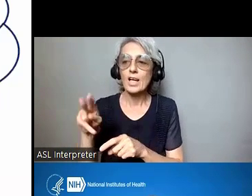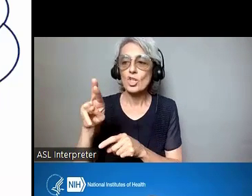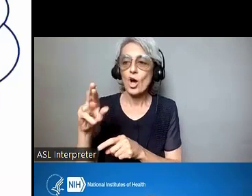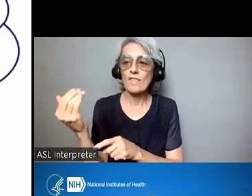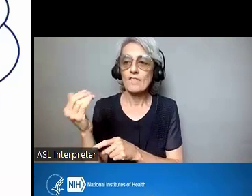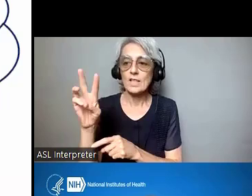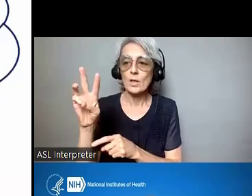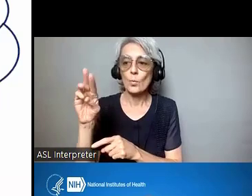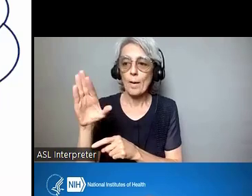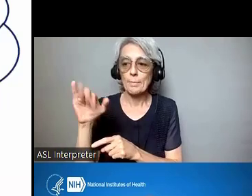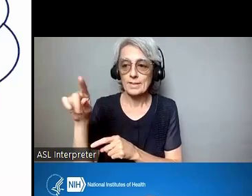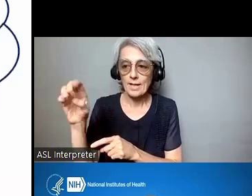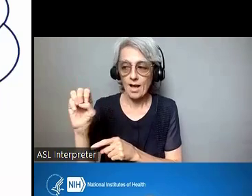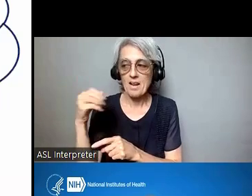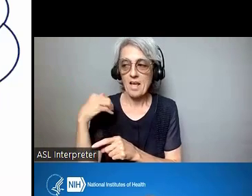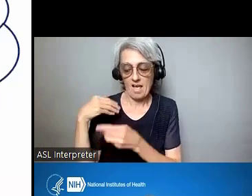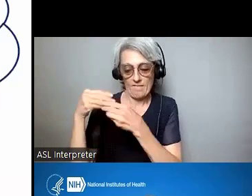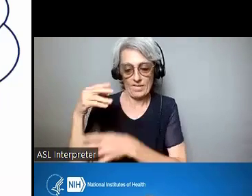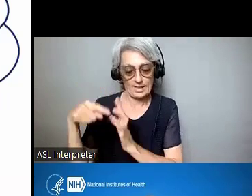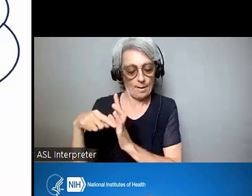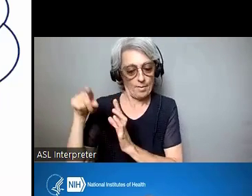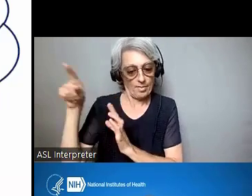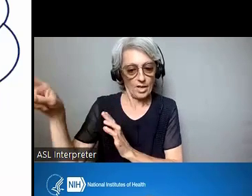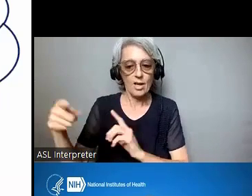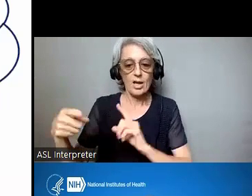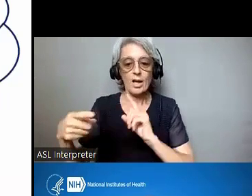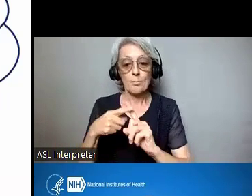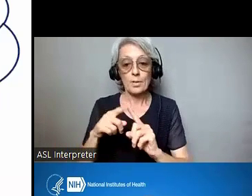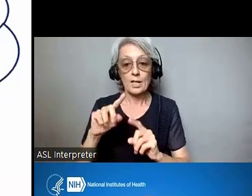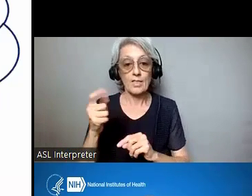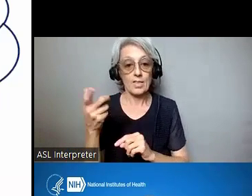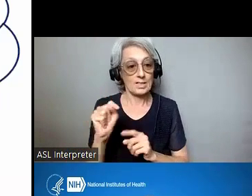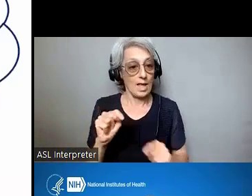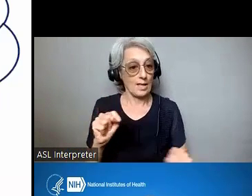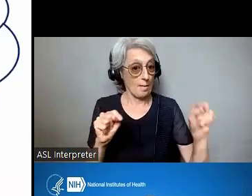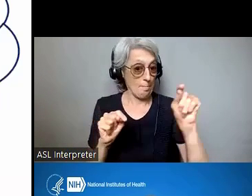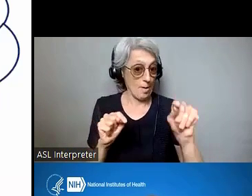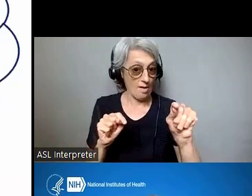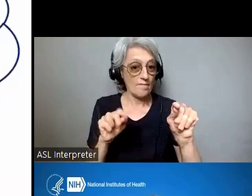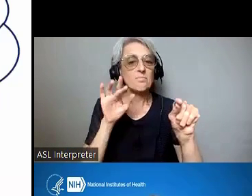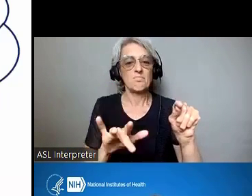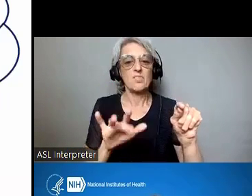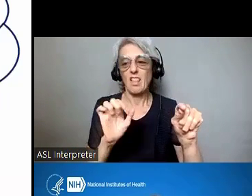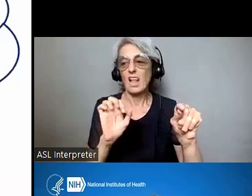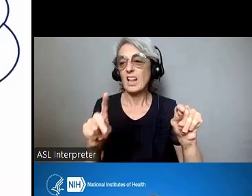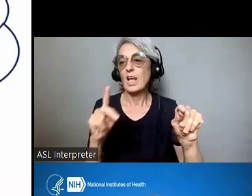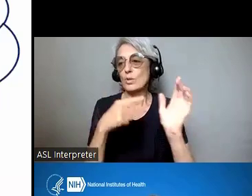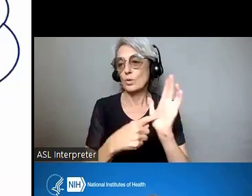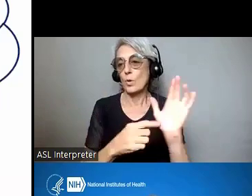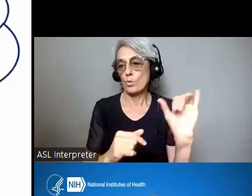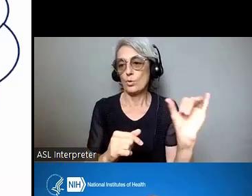and use the link provided in the text bullet above, as well. If the Provost letter is missing,